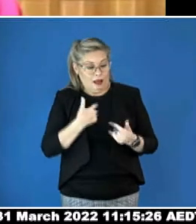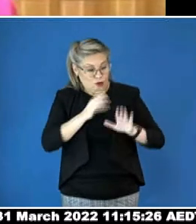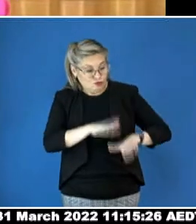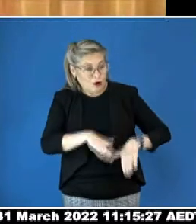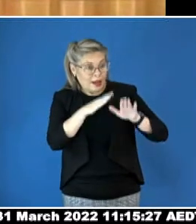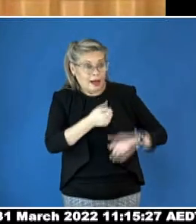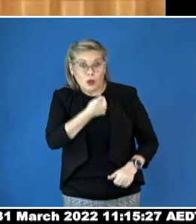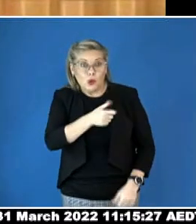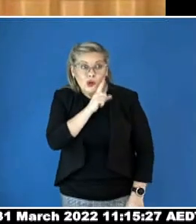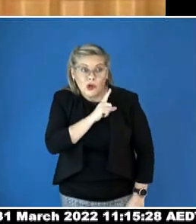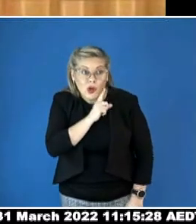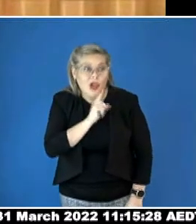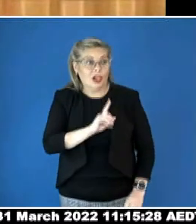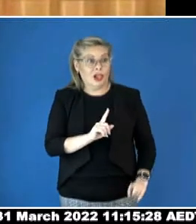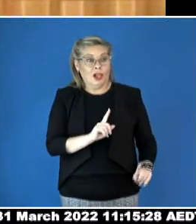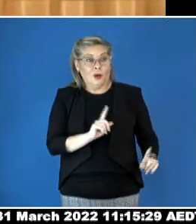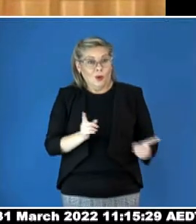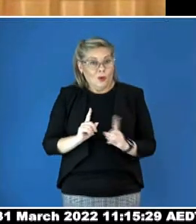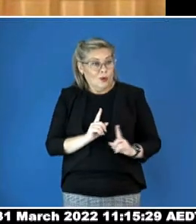growing up and a little bit about your family.